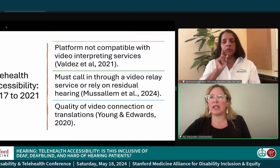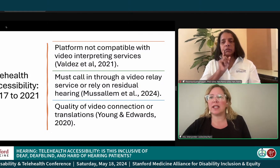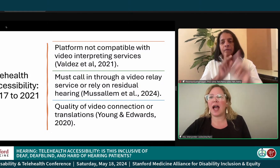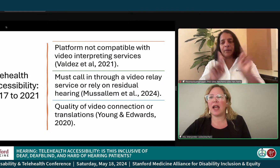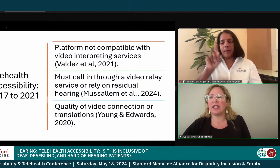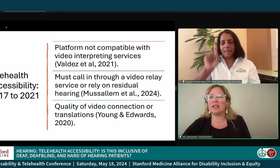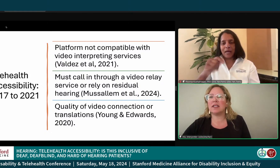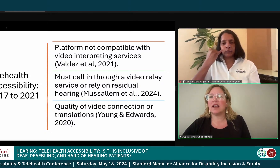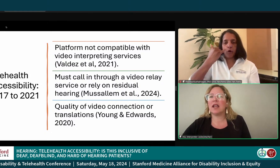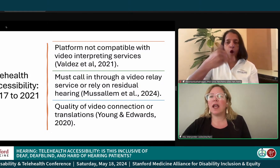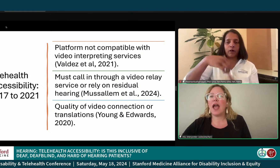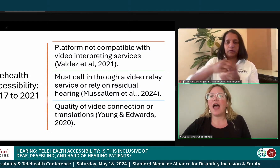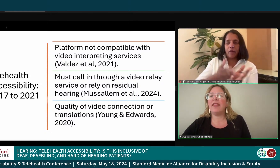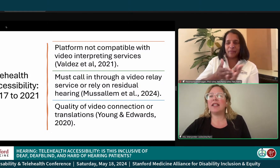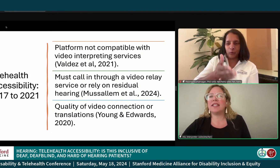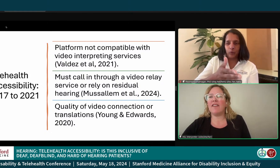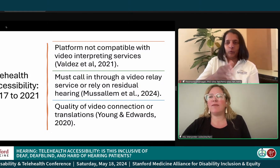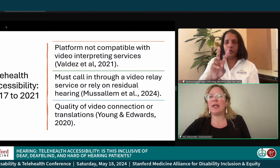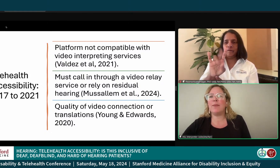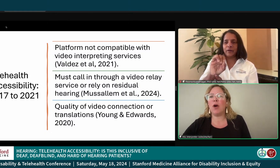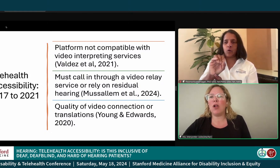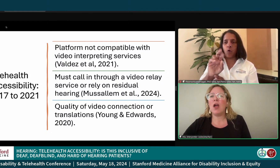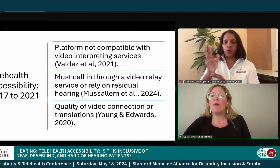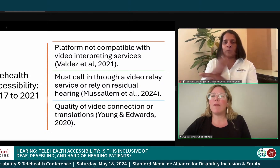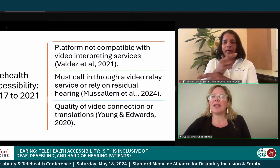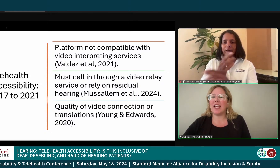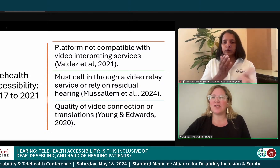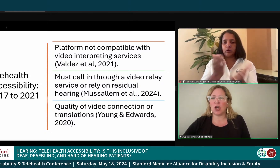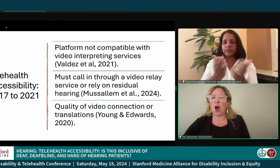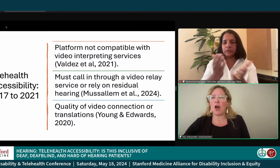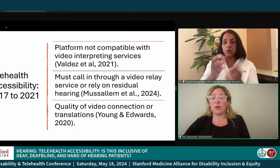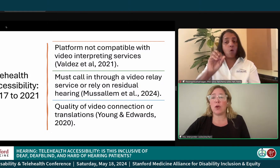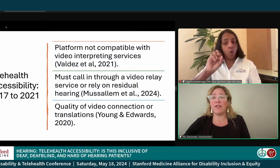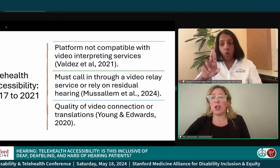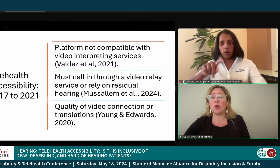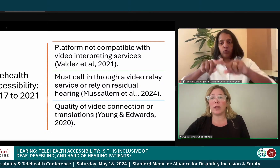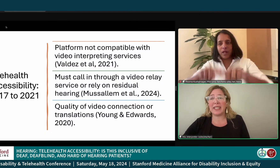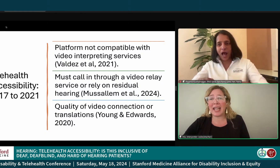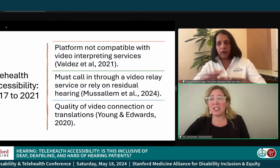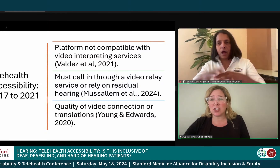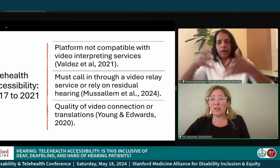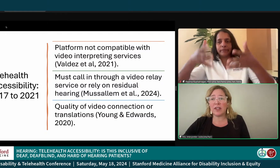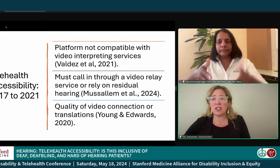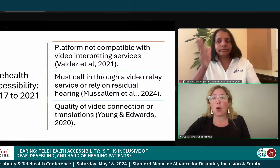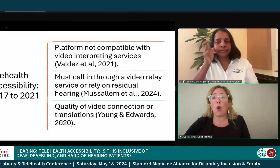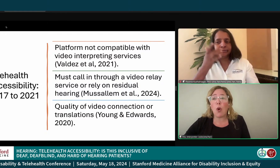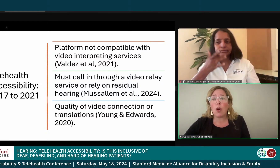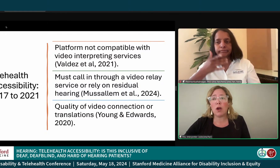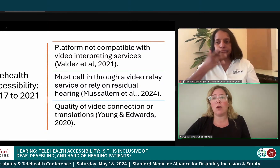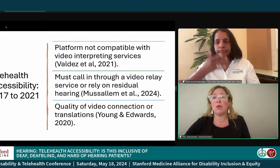my slides. And then deaf people must have to call through a video relay service, or